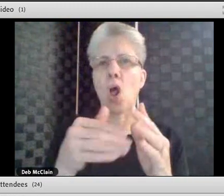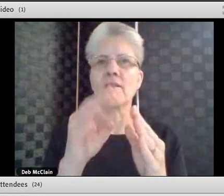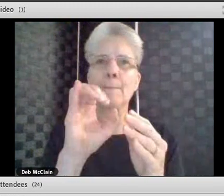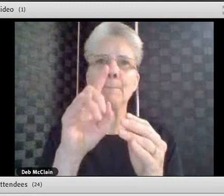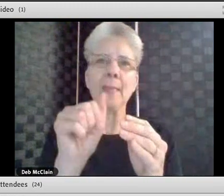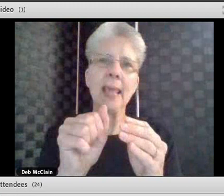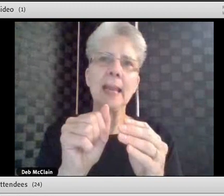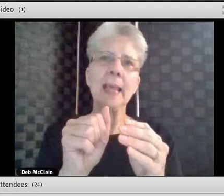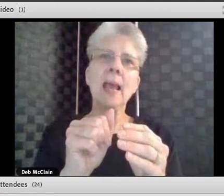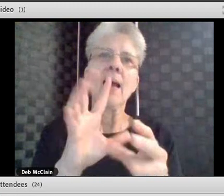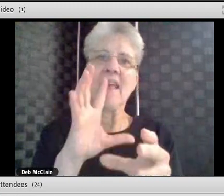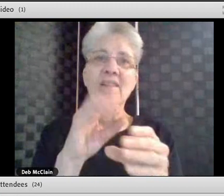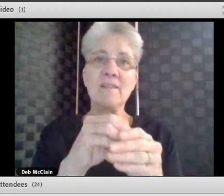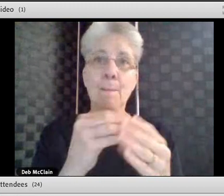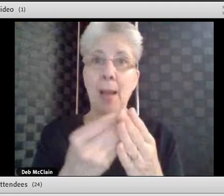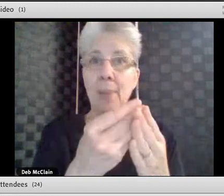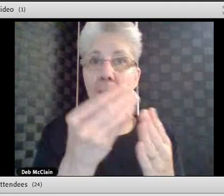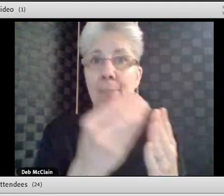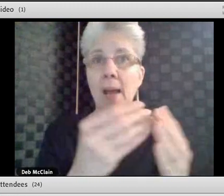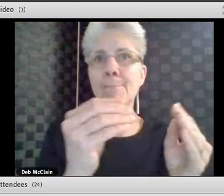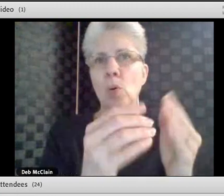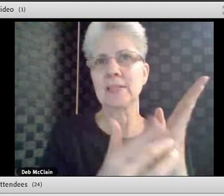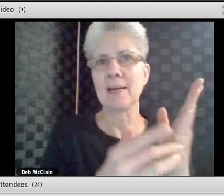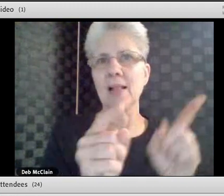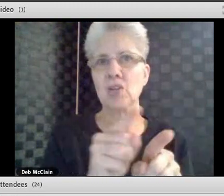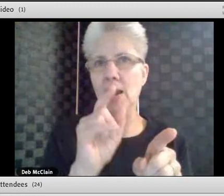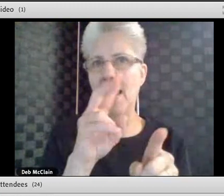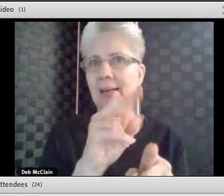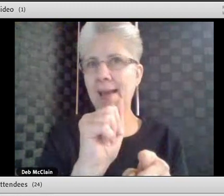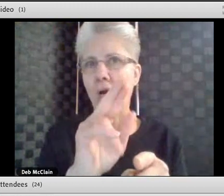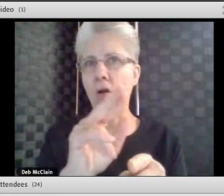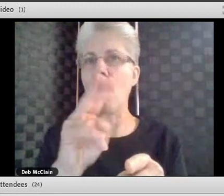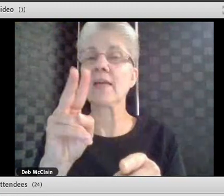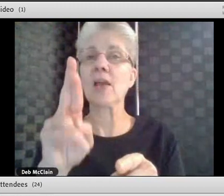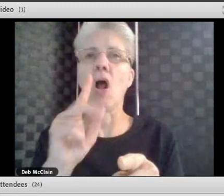especially as all of our media invests in these types of technologies.